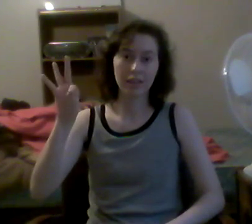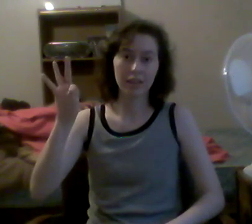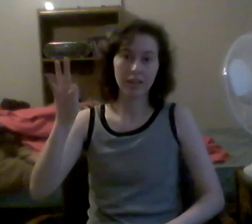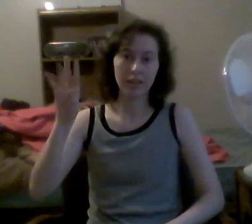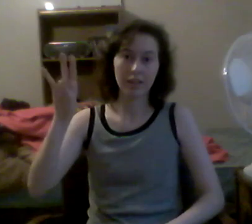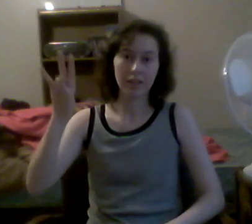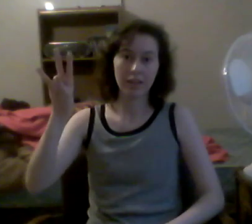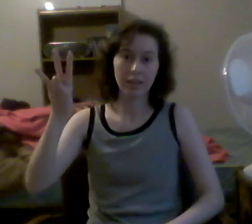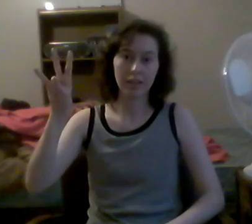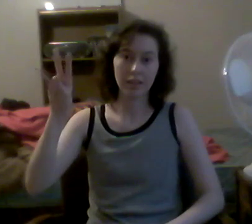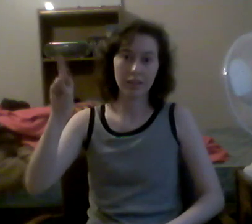70